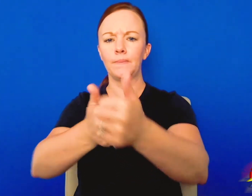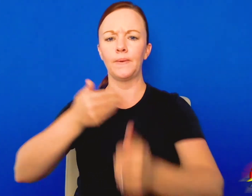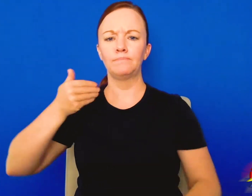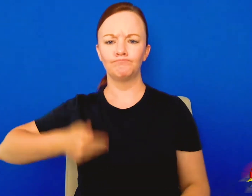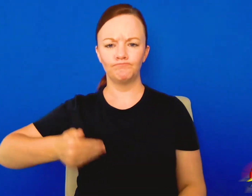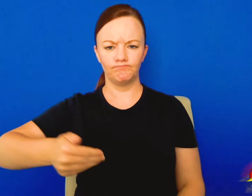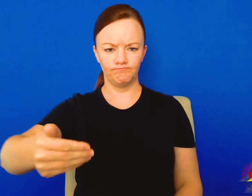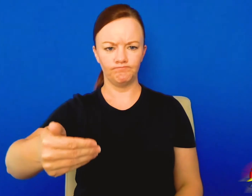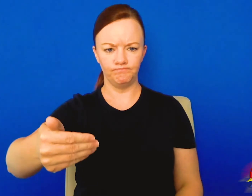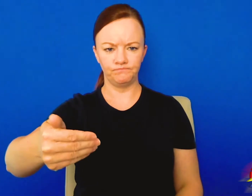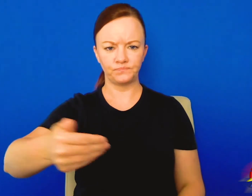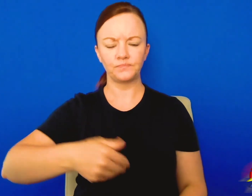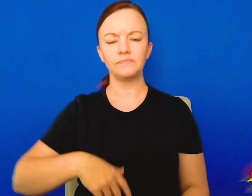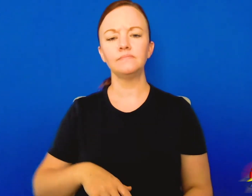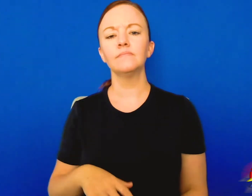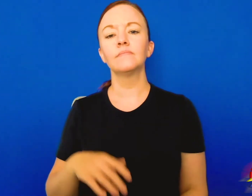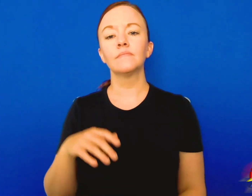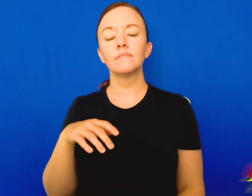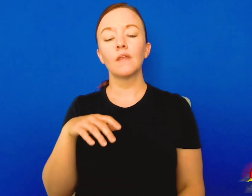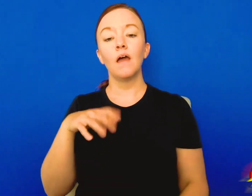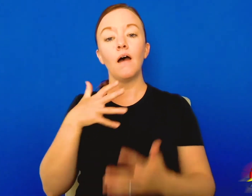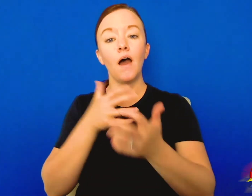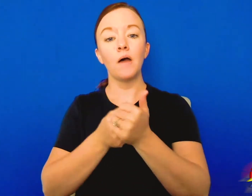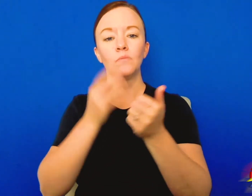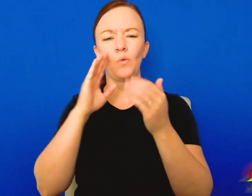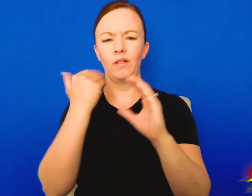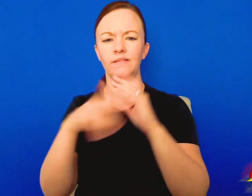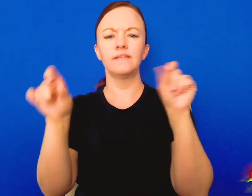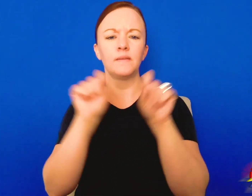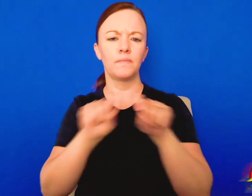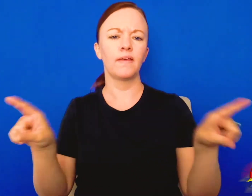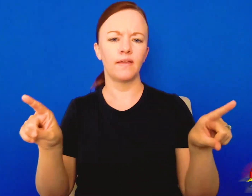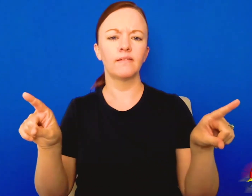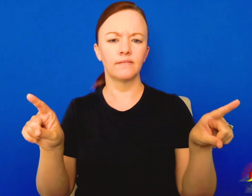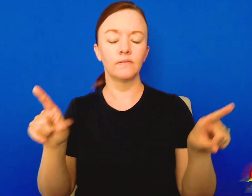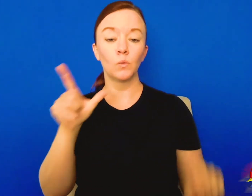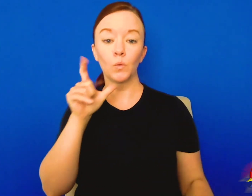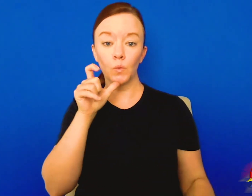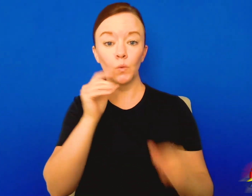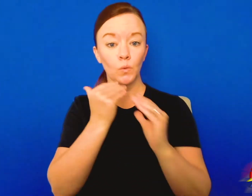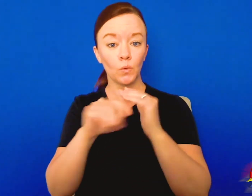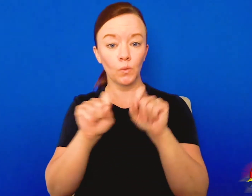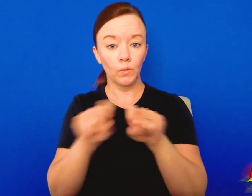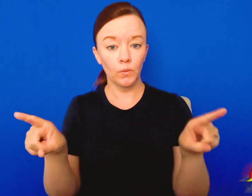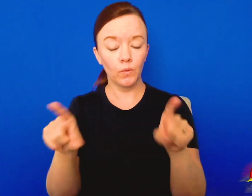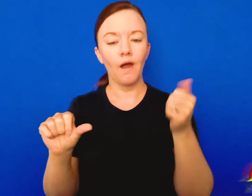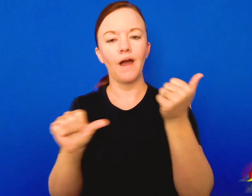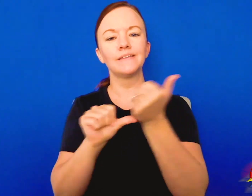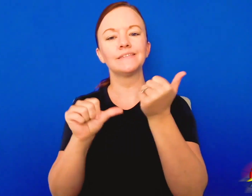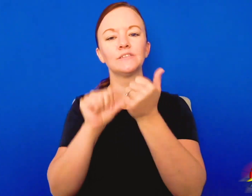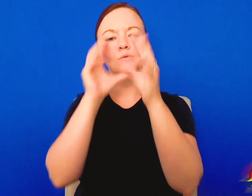THIS IS A WORKING DOCUMENT THAT WILL HAVE ADDITIONAL INFORMATION ADDED AS IT BECOMES AVAILABLE.